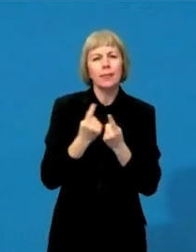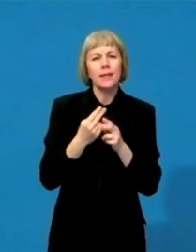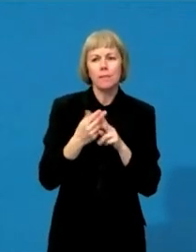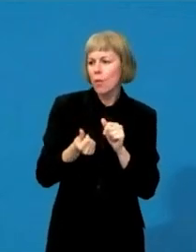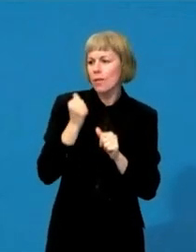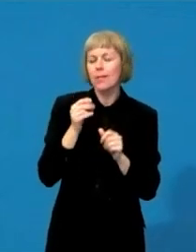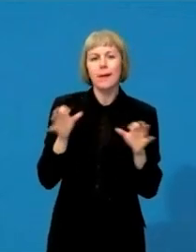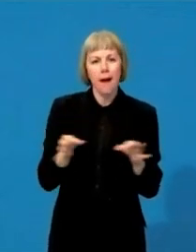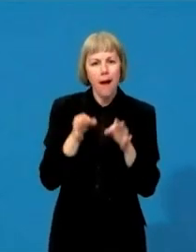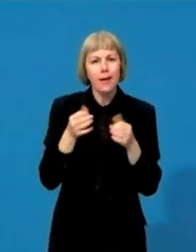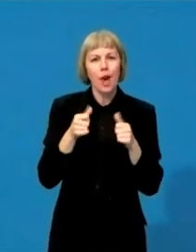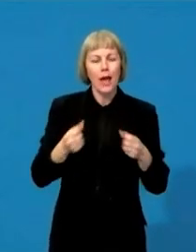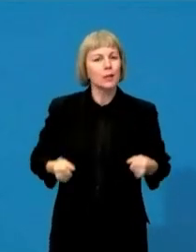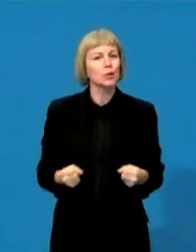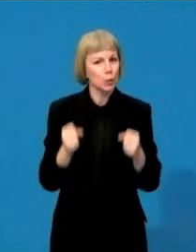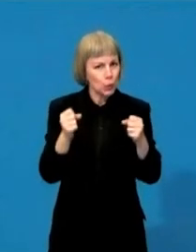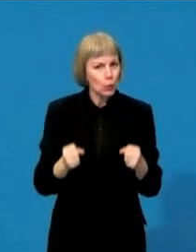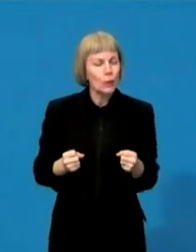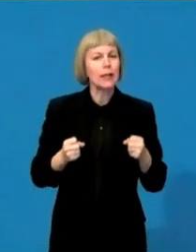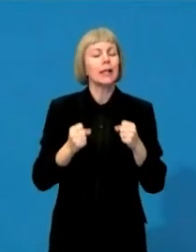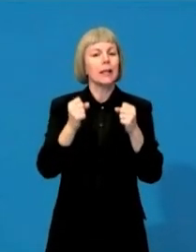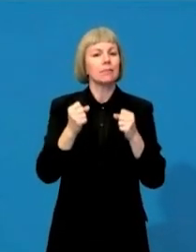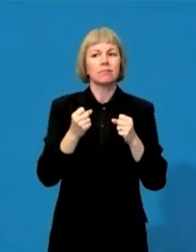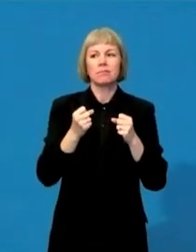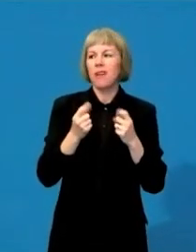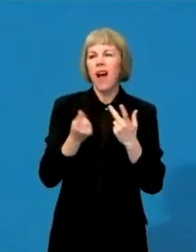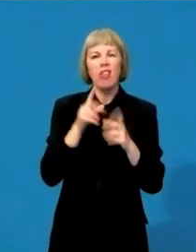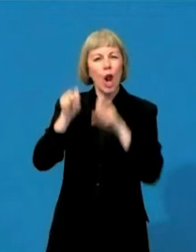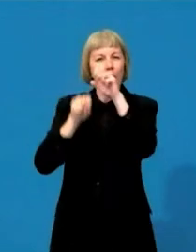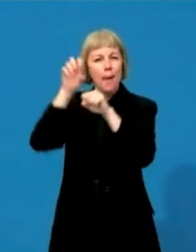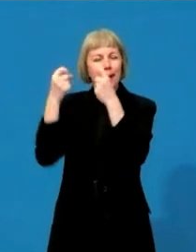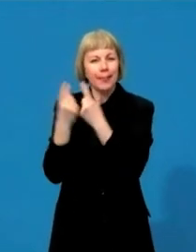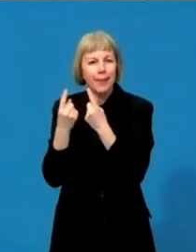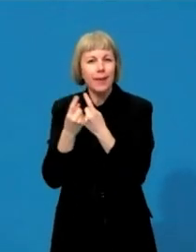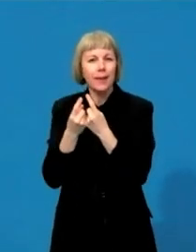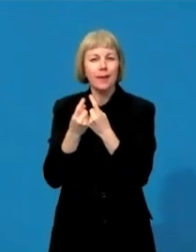and, you know, the see saws. That all came out of our pocket so they can keep - stay in their yard.